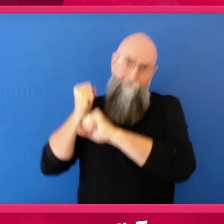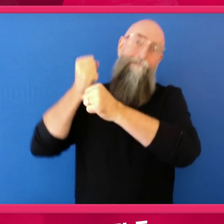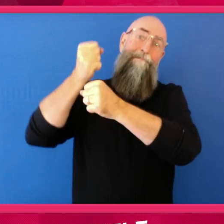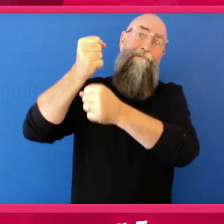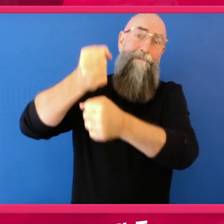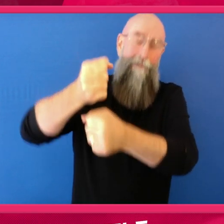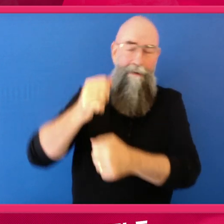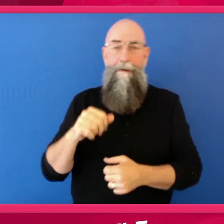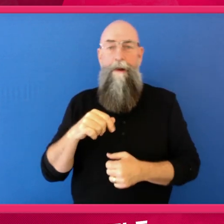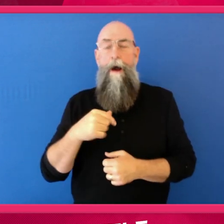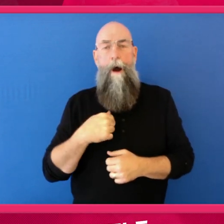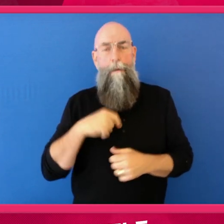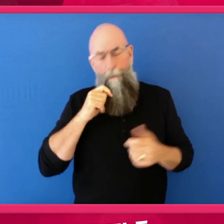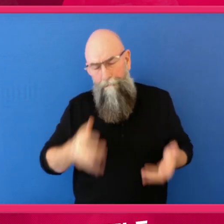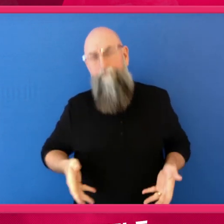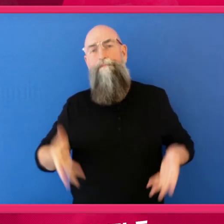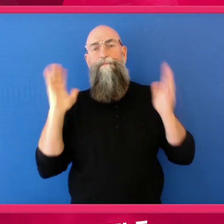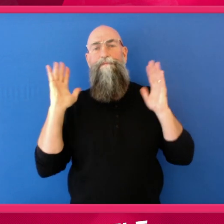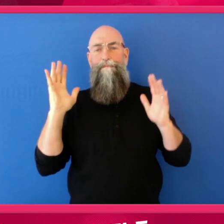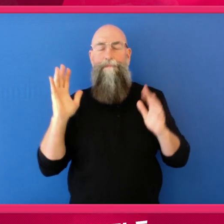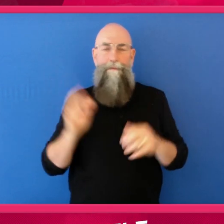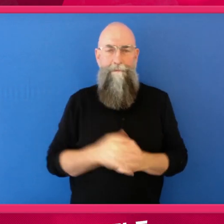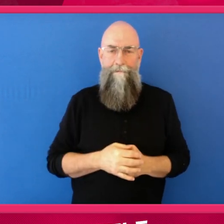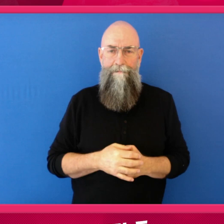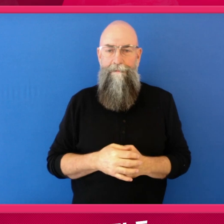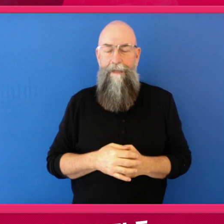or Paralympic sport, pole vault for sure. Kurt Fearnley: You know what, I've always